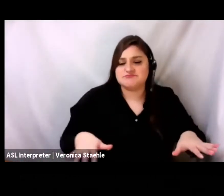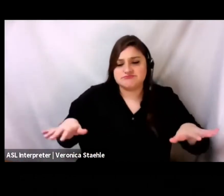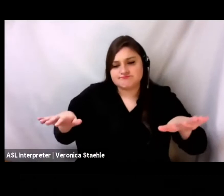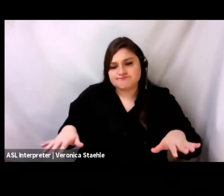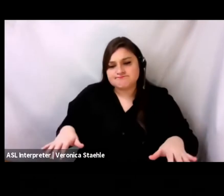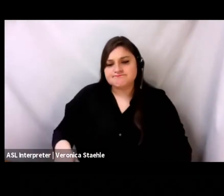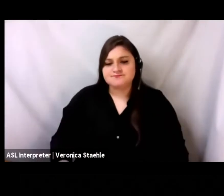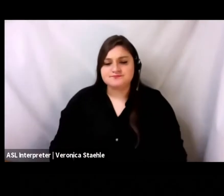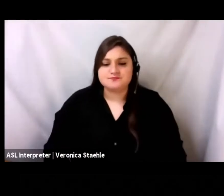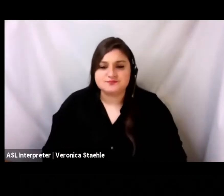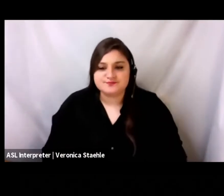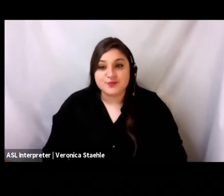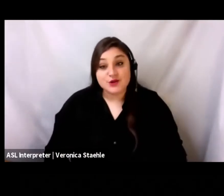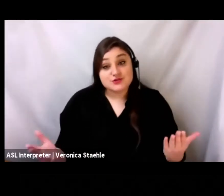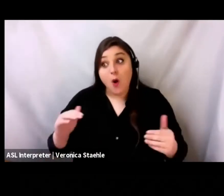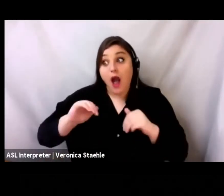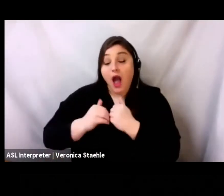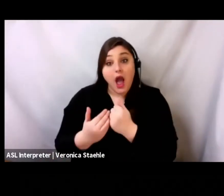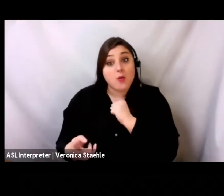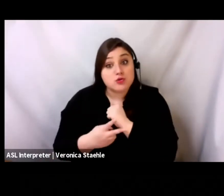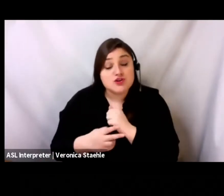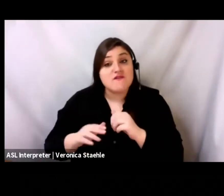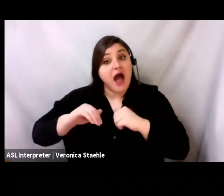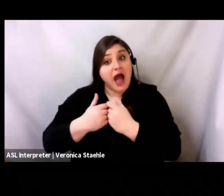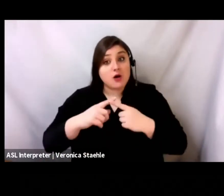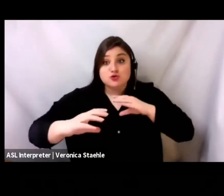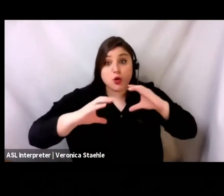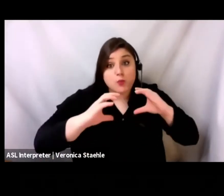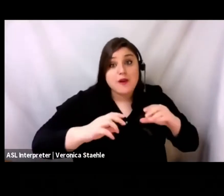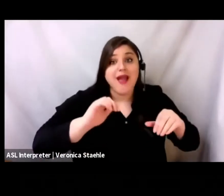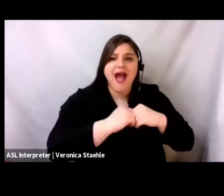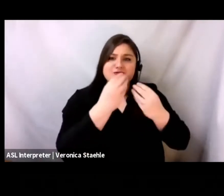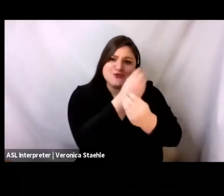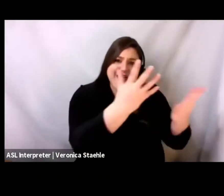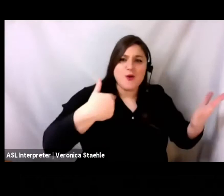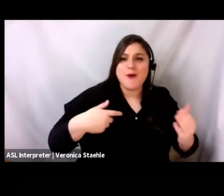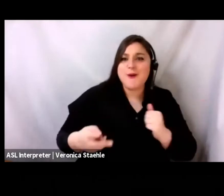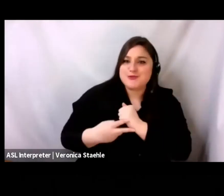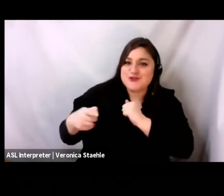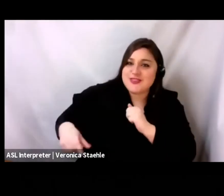was through art. Now, I bring this up because it's really interesting to note